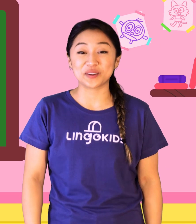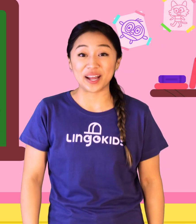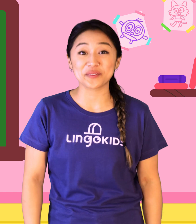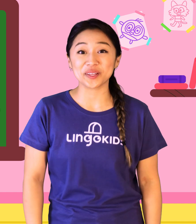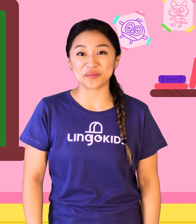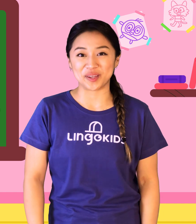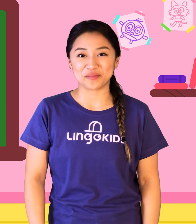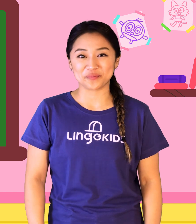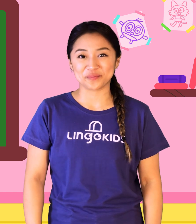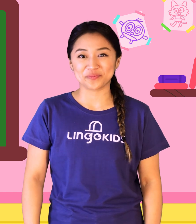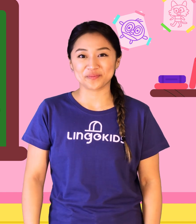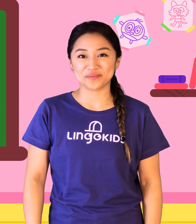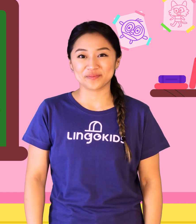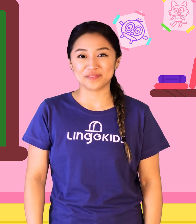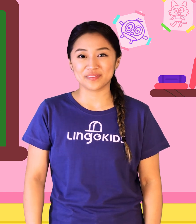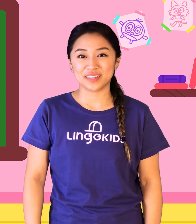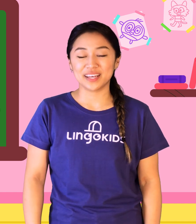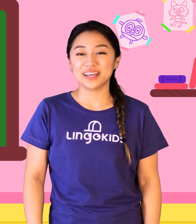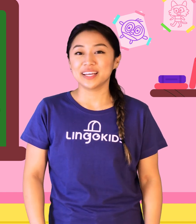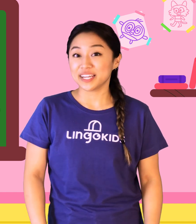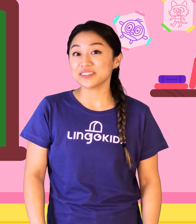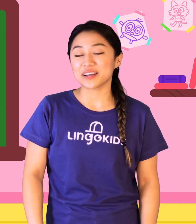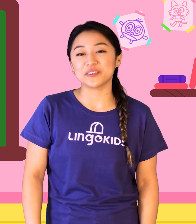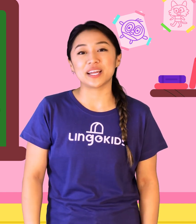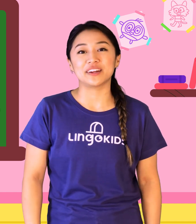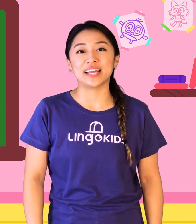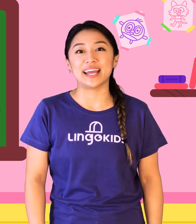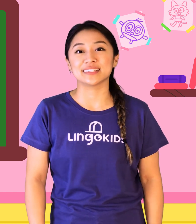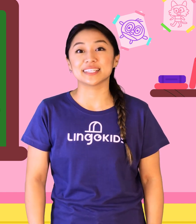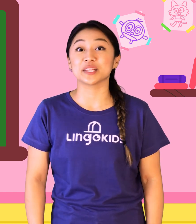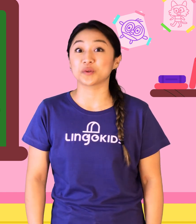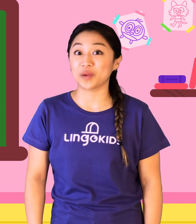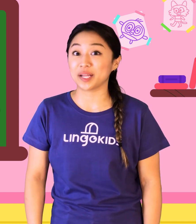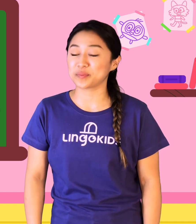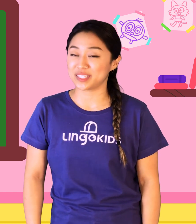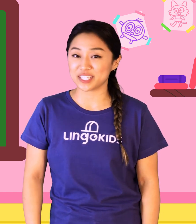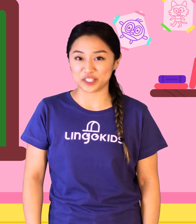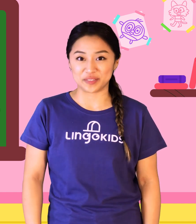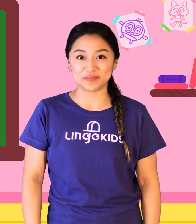Try it with me. Here's how you get your hands in the right position.